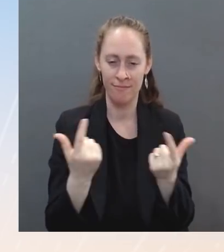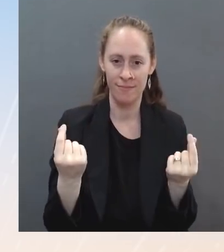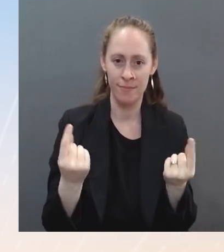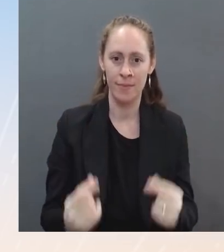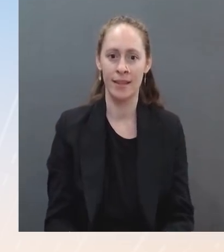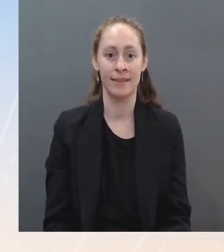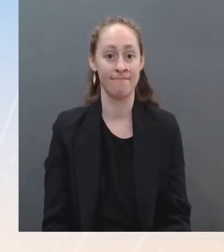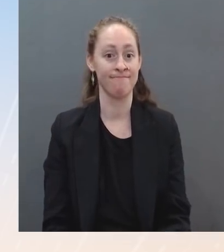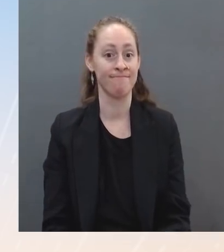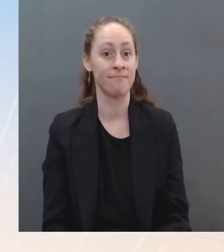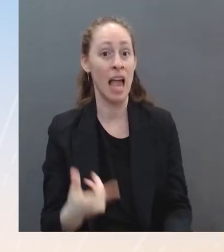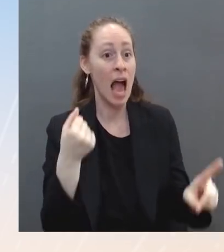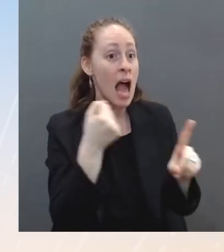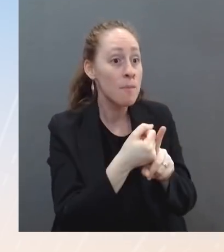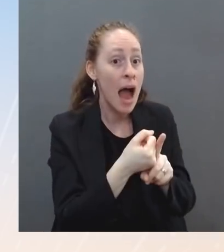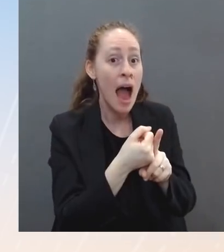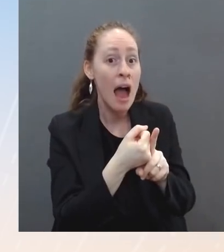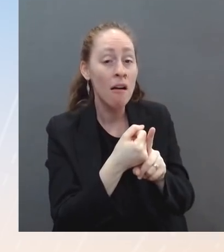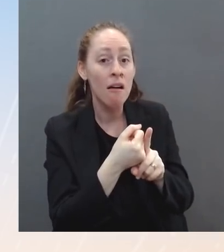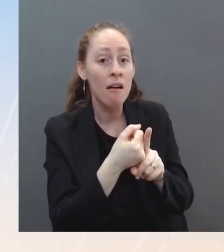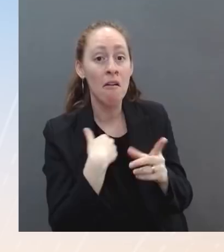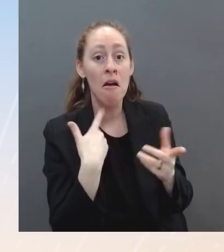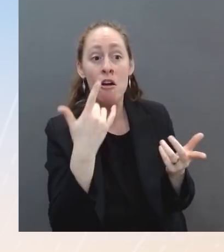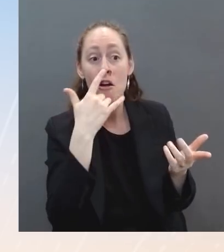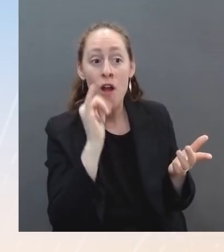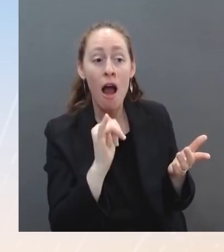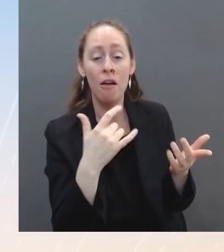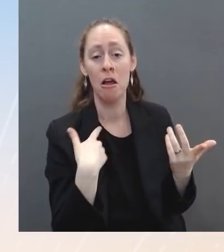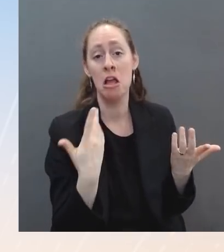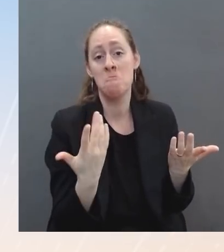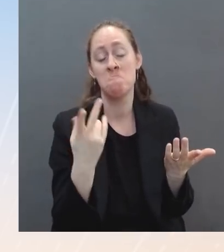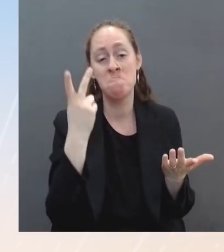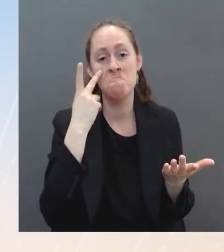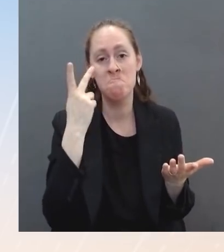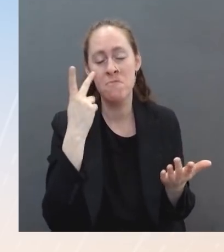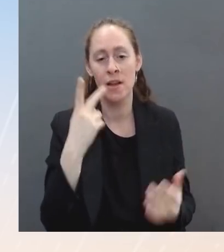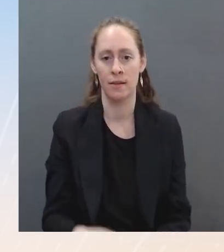that the invasion has been a strategic error, is leaving Russia weaker.